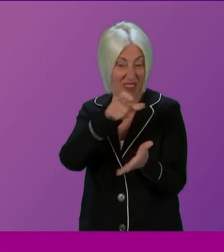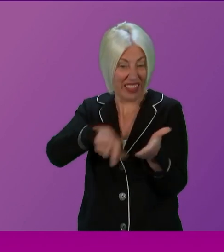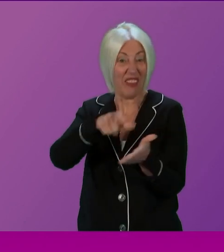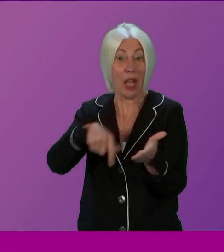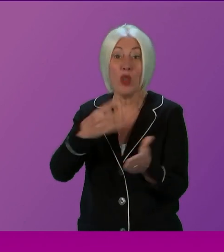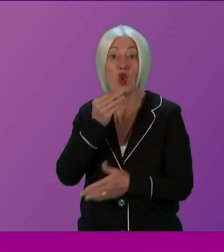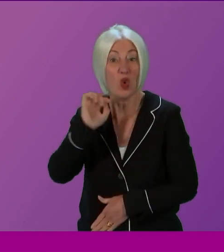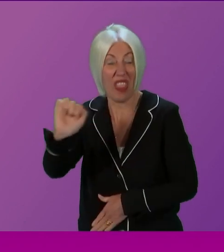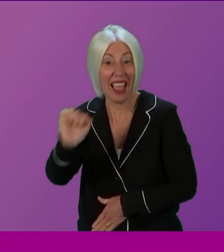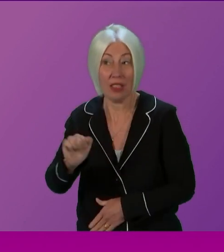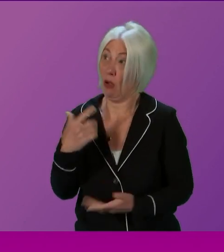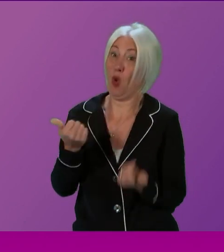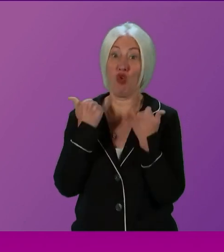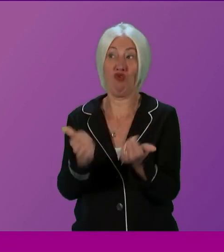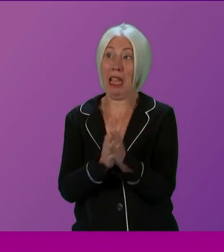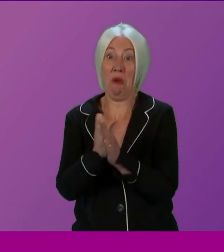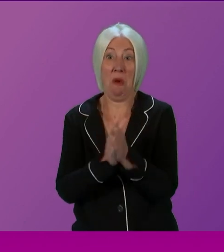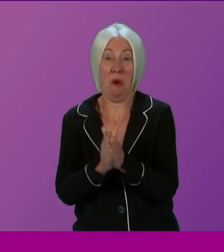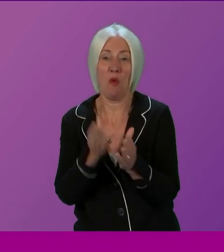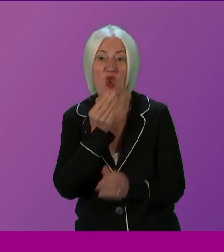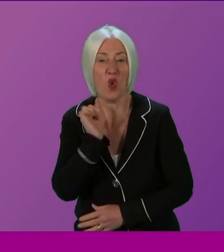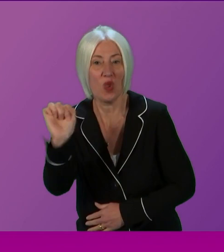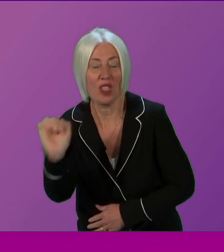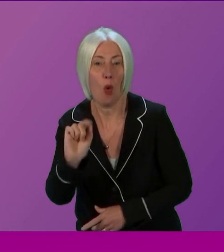There is even more material that we can use. Kate Forbes said: